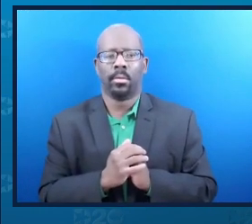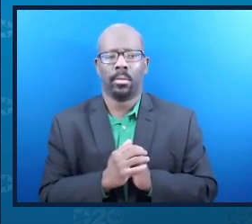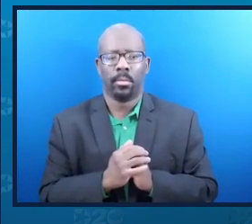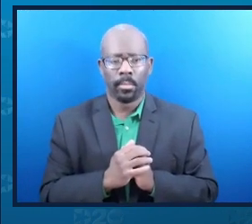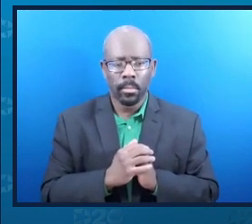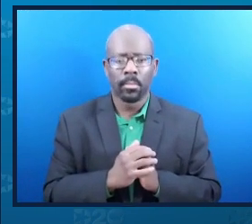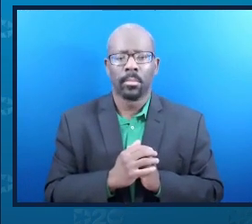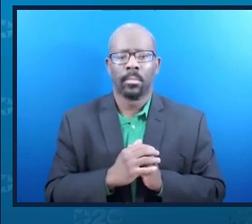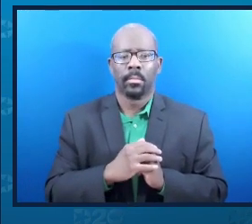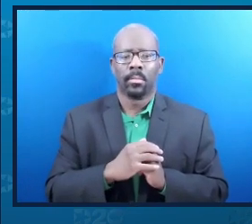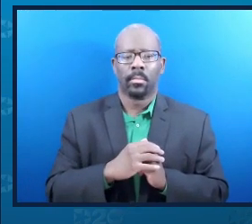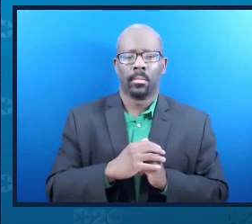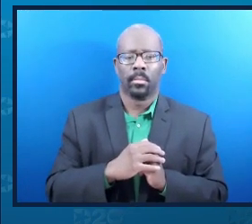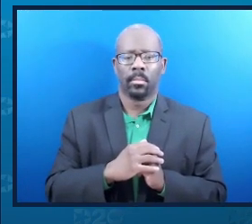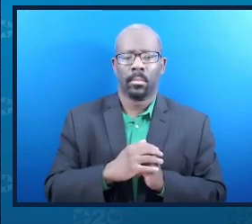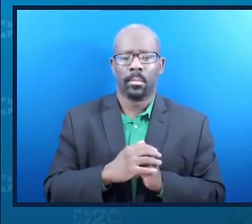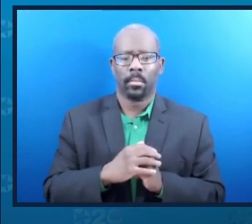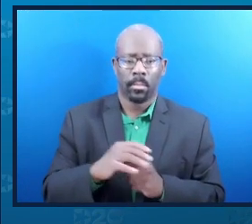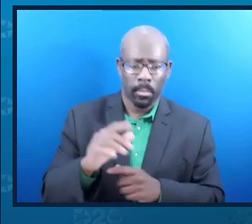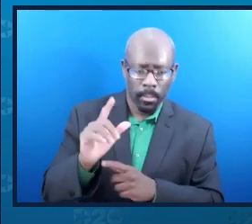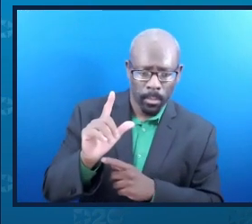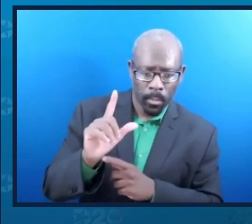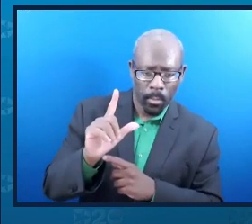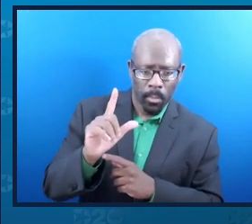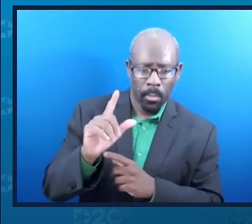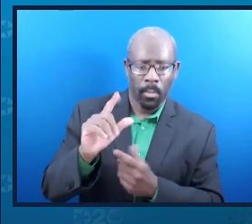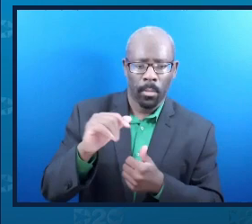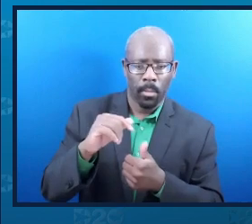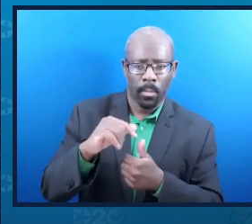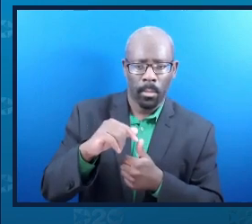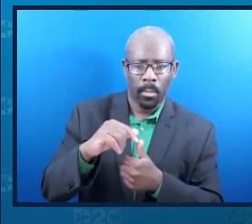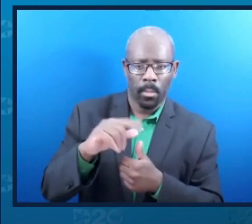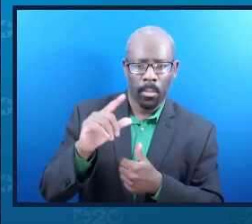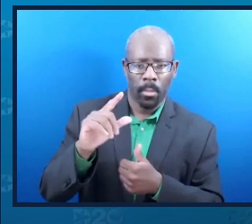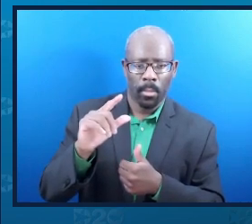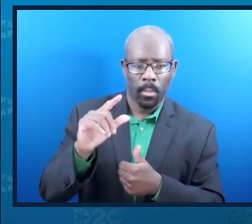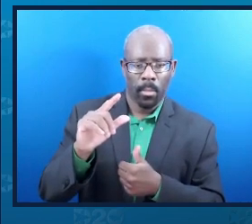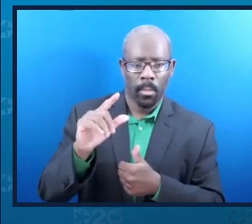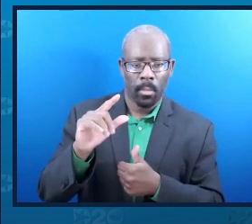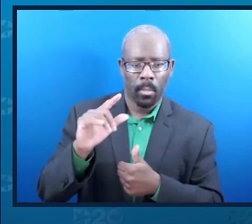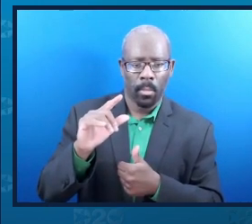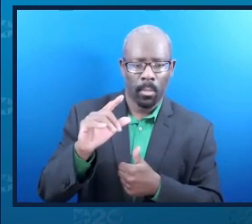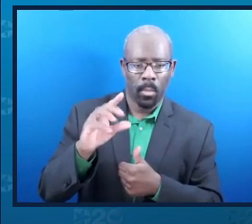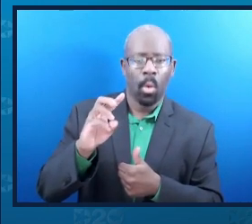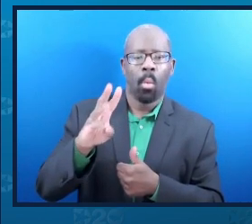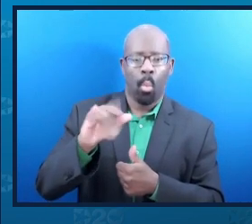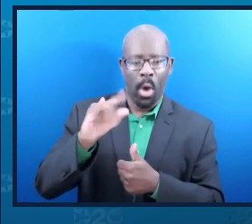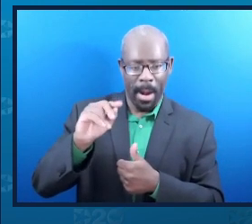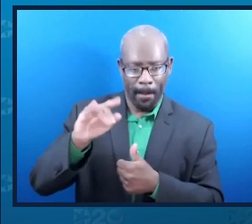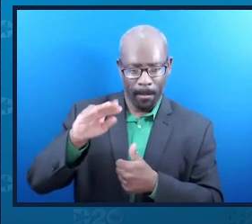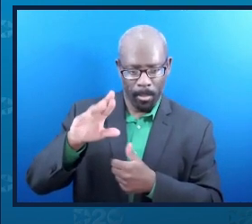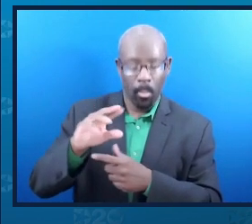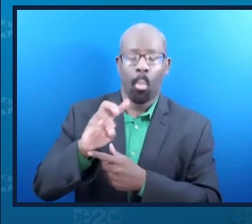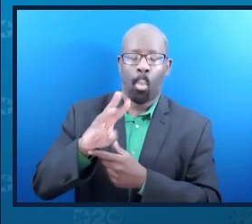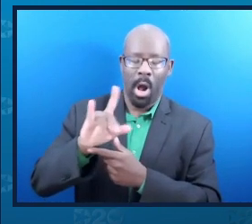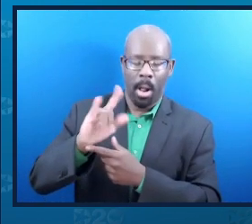SCRANTON, CLAY MONTH, WILMINGTON HAS BECOME THE MOST CONSEQUENCE VICE PRESIDENTS IN AMERICAN HISTORY.